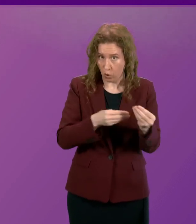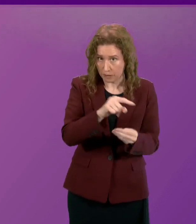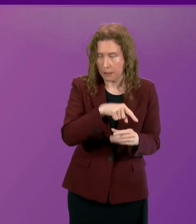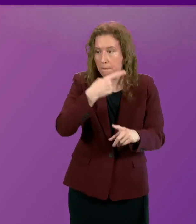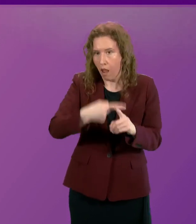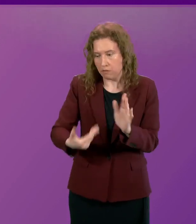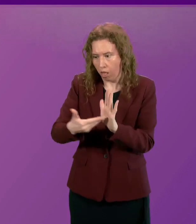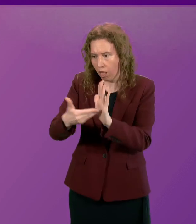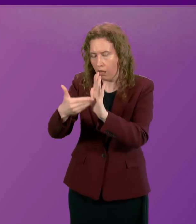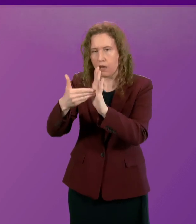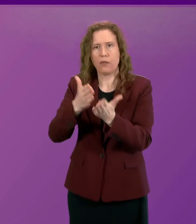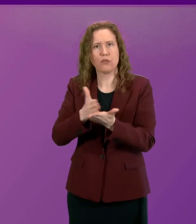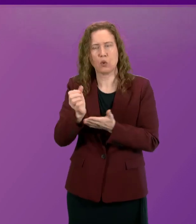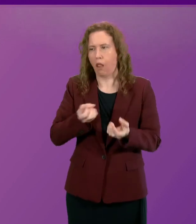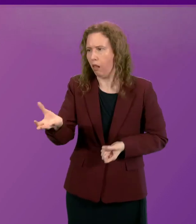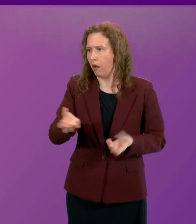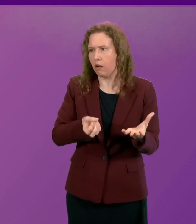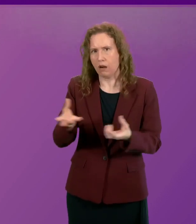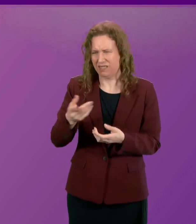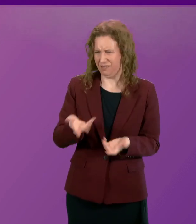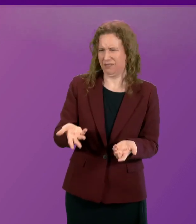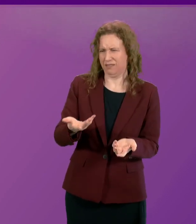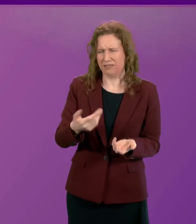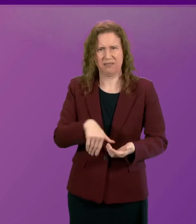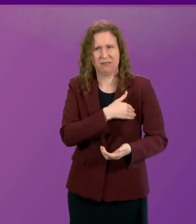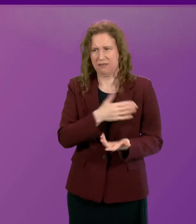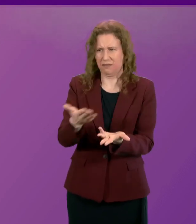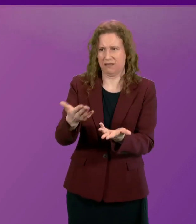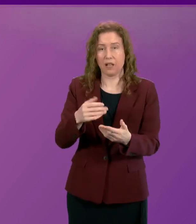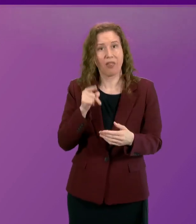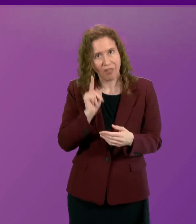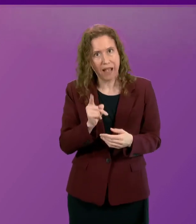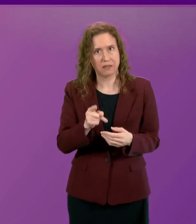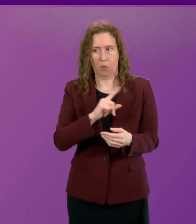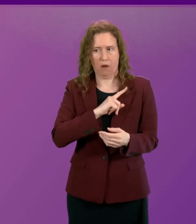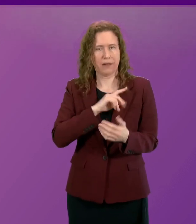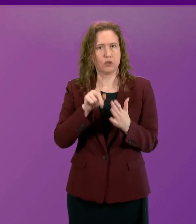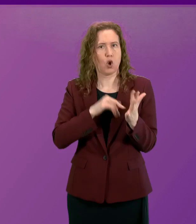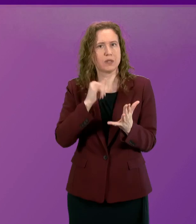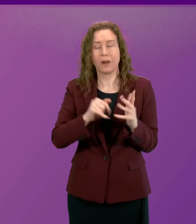billions of pounds through its sheer incompetence. Is that not exactly why John Swinney cannot bring